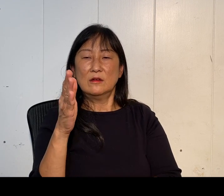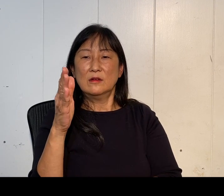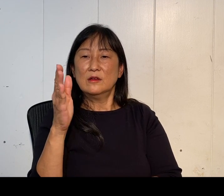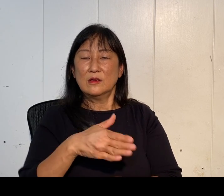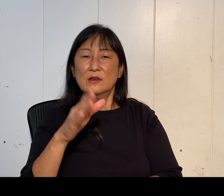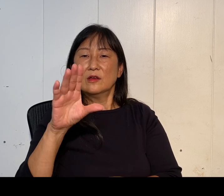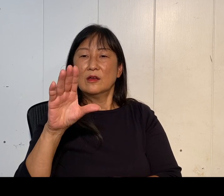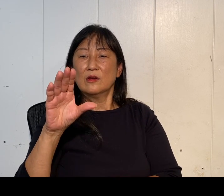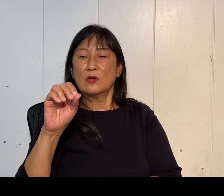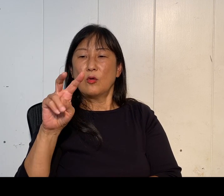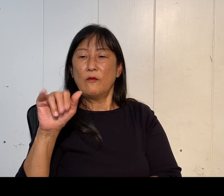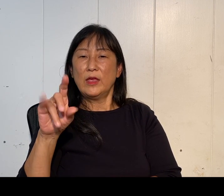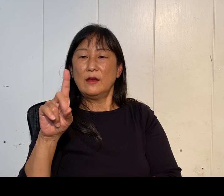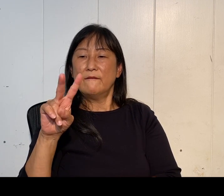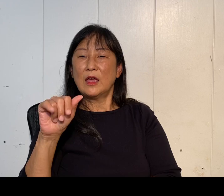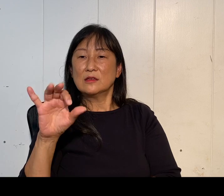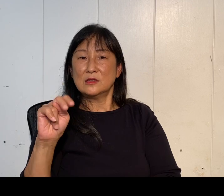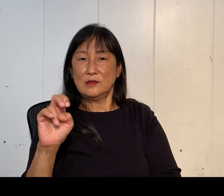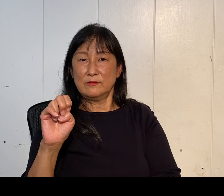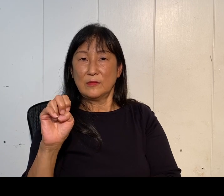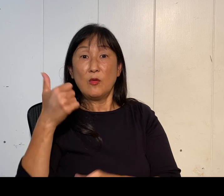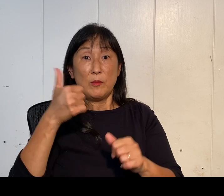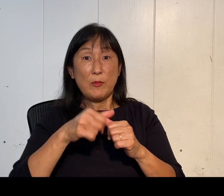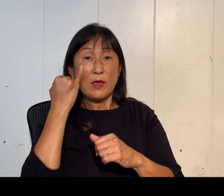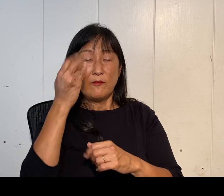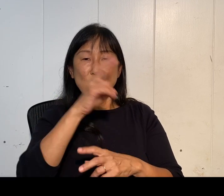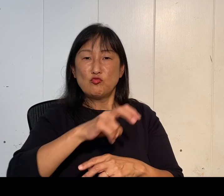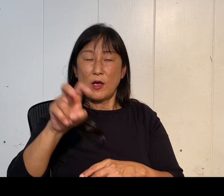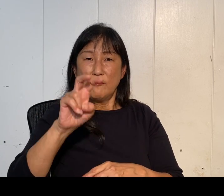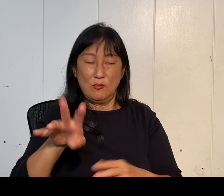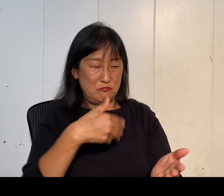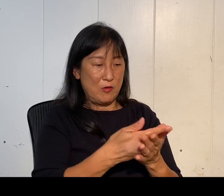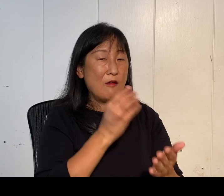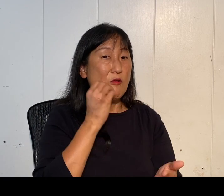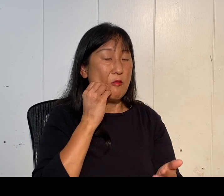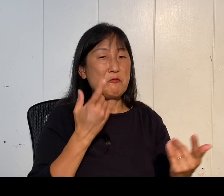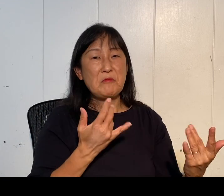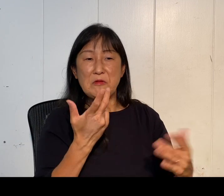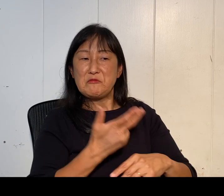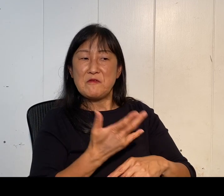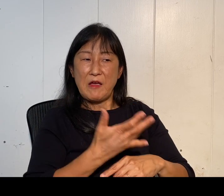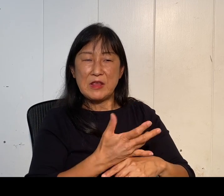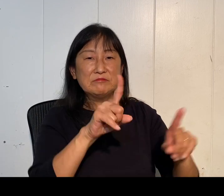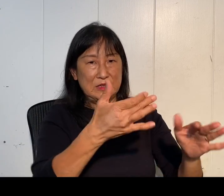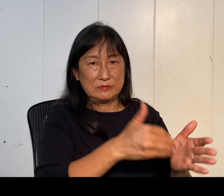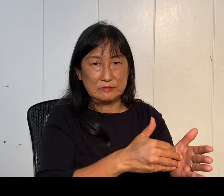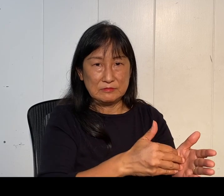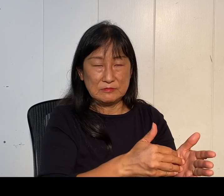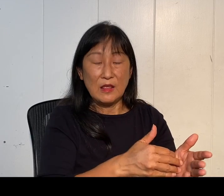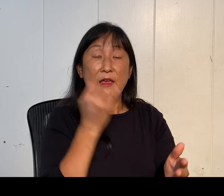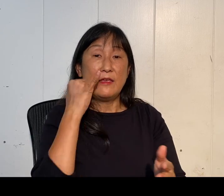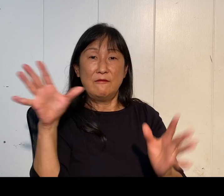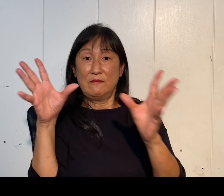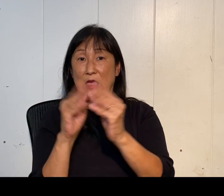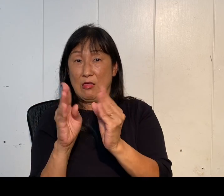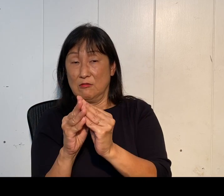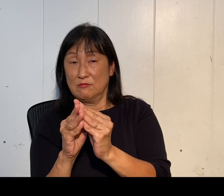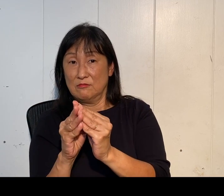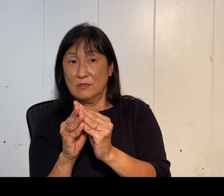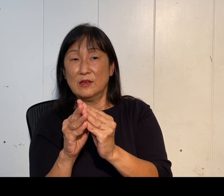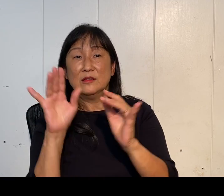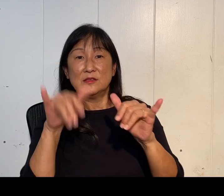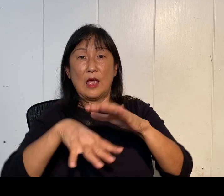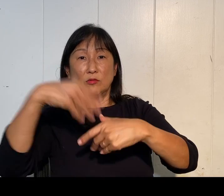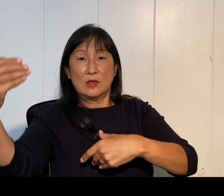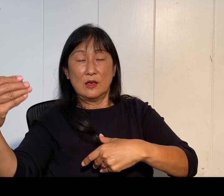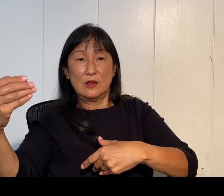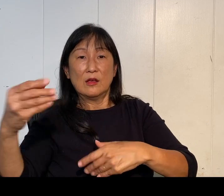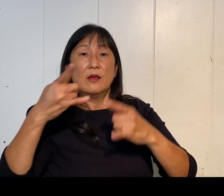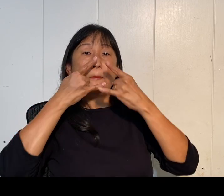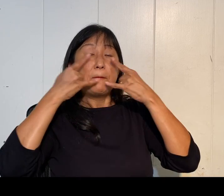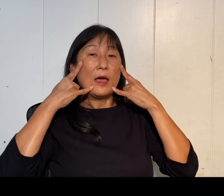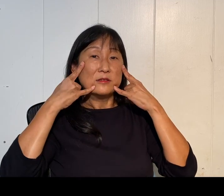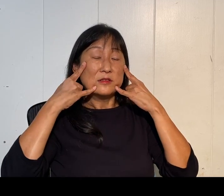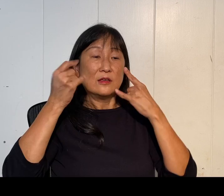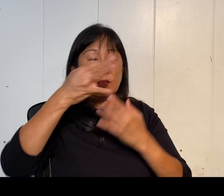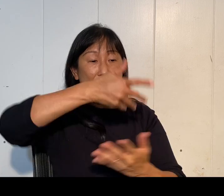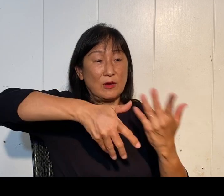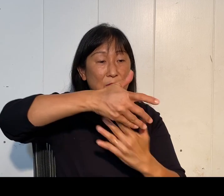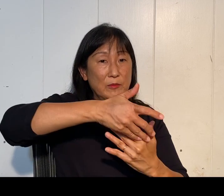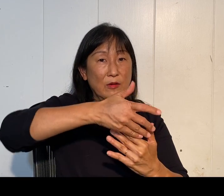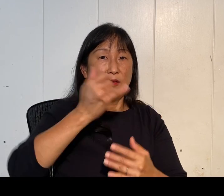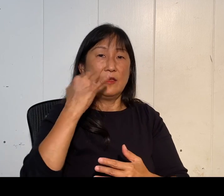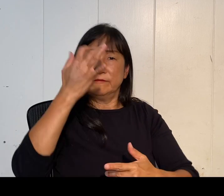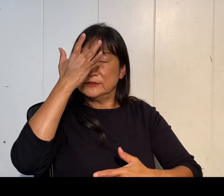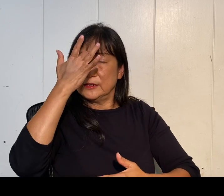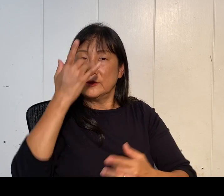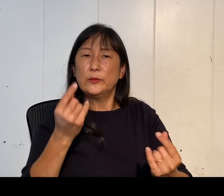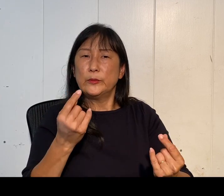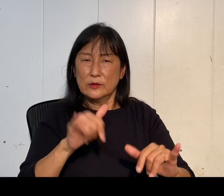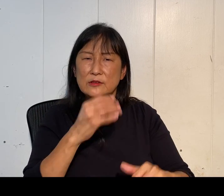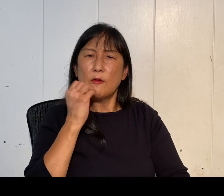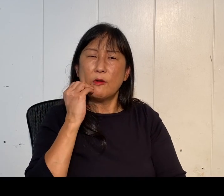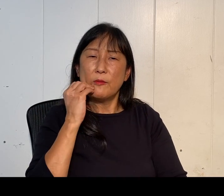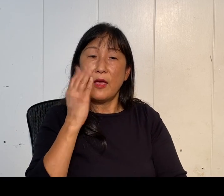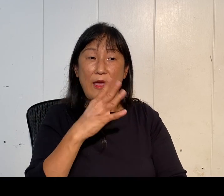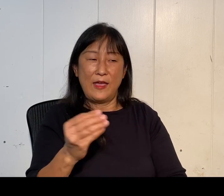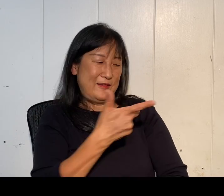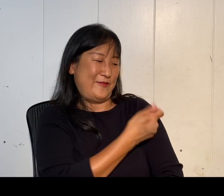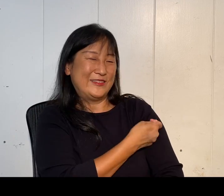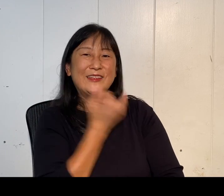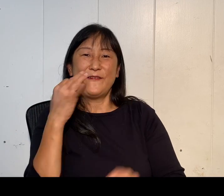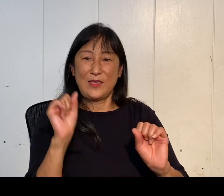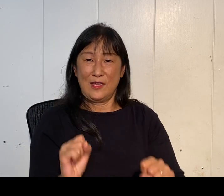Remember everyone… If you travel, please get tested 3-5 days after you return. If you gather, stay outdoors. Wear a mask when around others. Stay home when sick. And get vaccinated if you